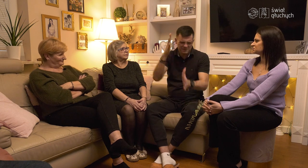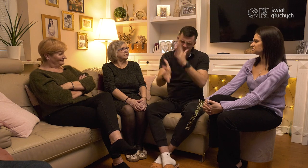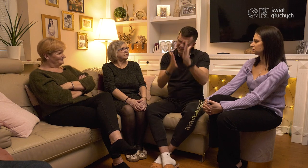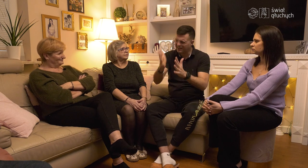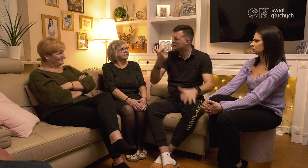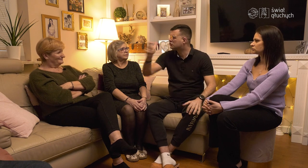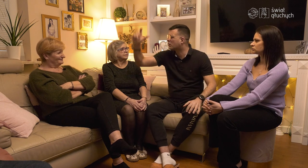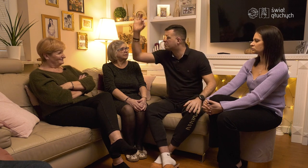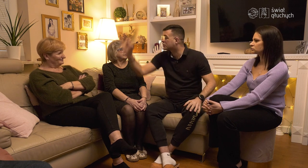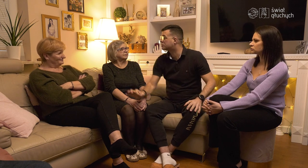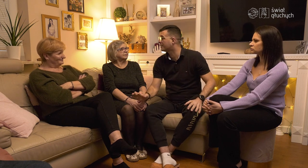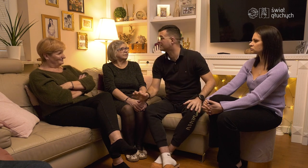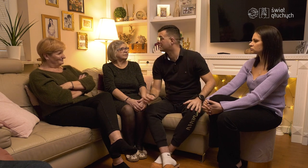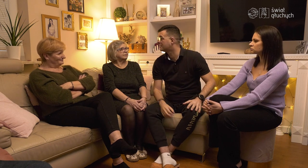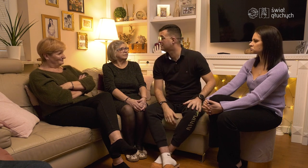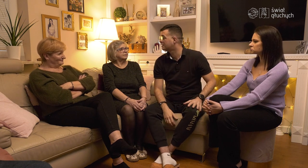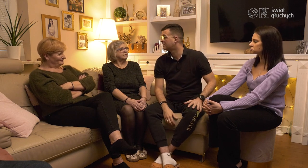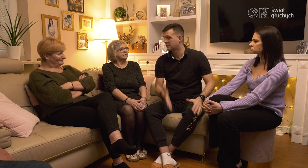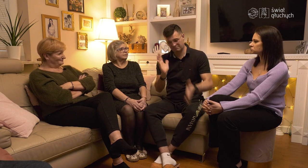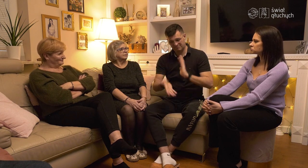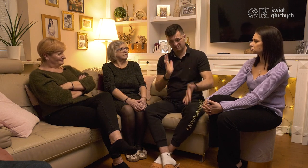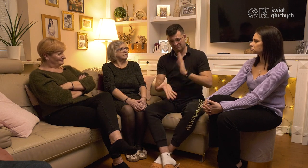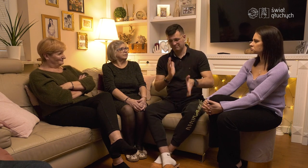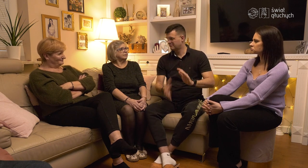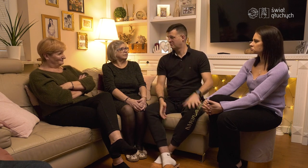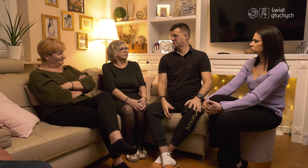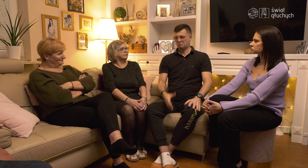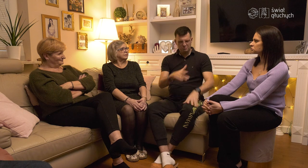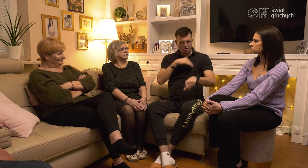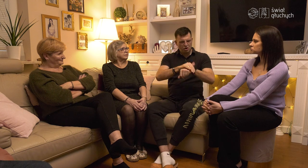and can sign 100% (family). Shock.